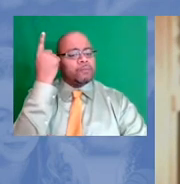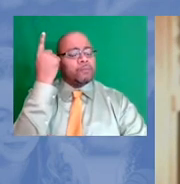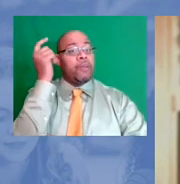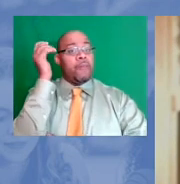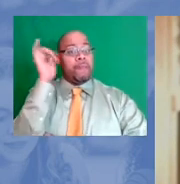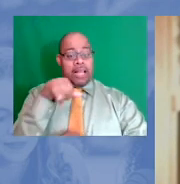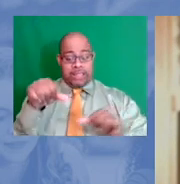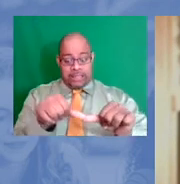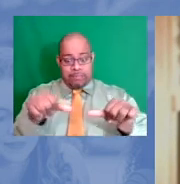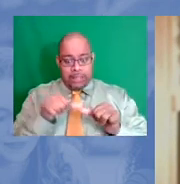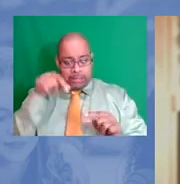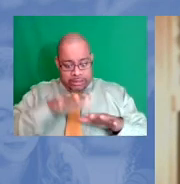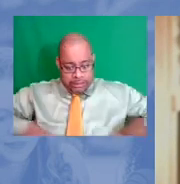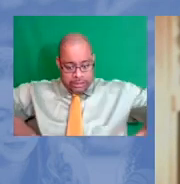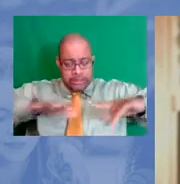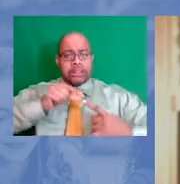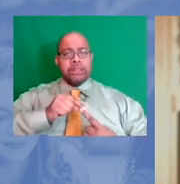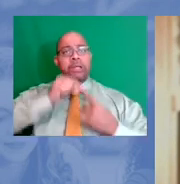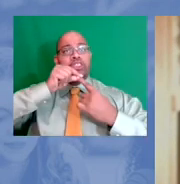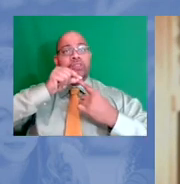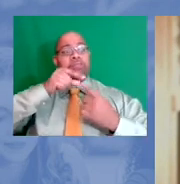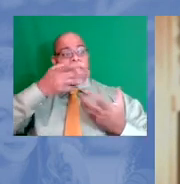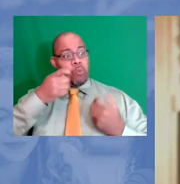HE WANTED THEM TO KNOW THAT IT BELONGED TO THEM.